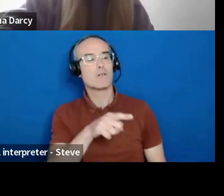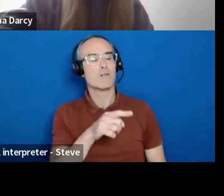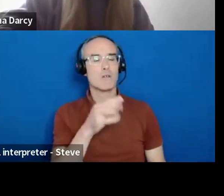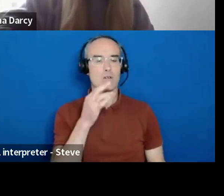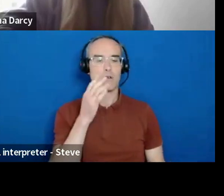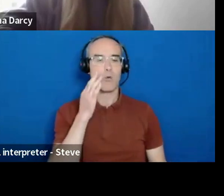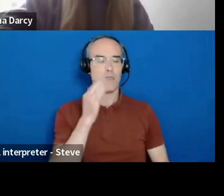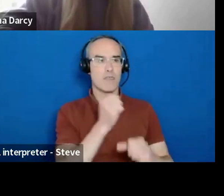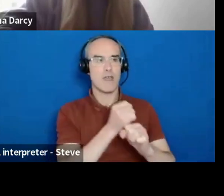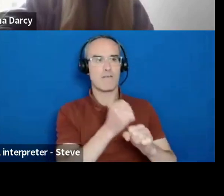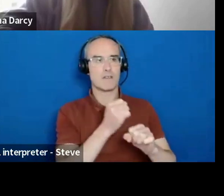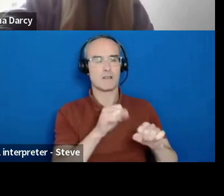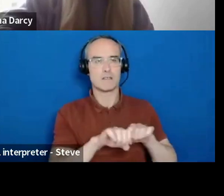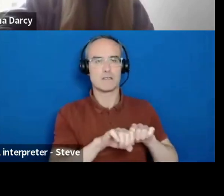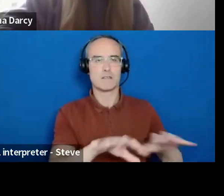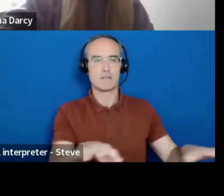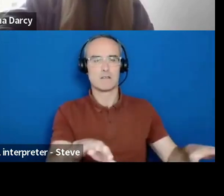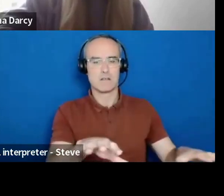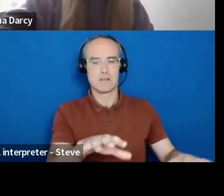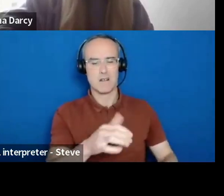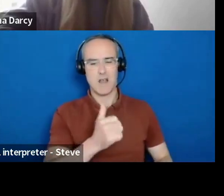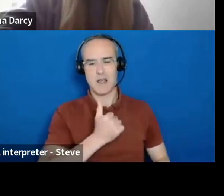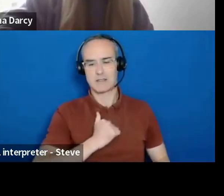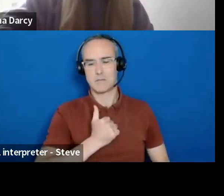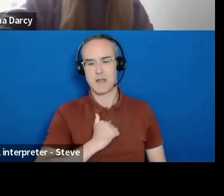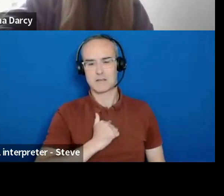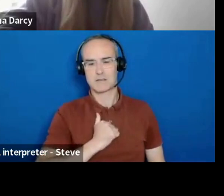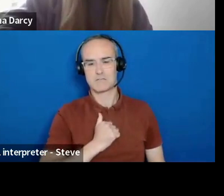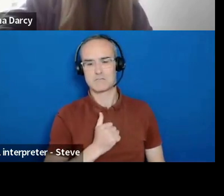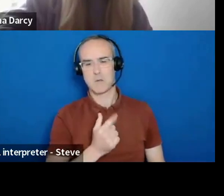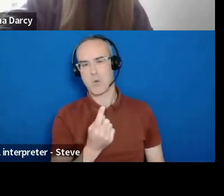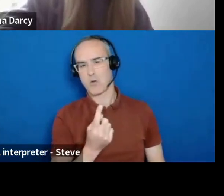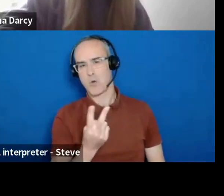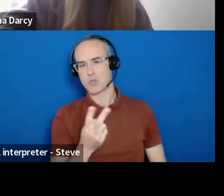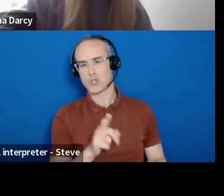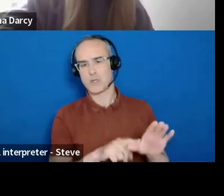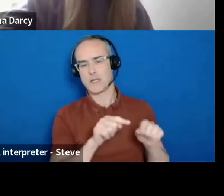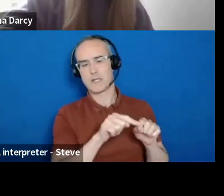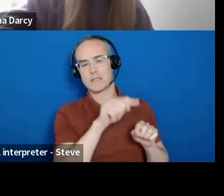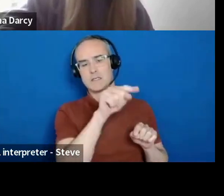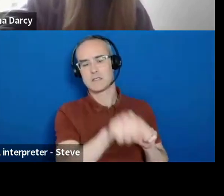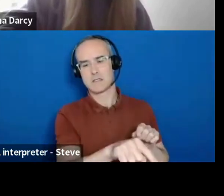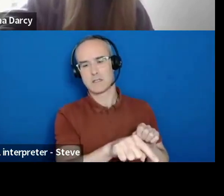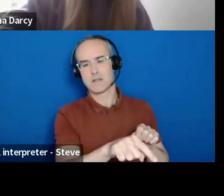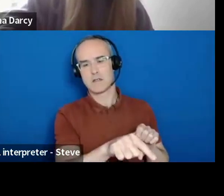to go next, but probably within kind of a a year or two there's, likely to be something out there for the,